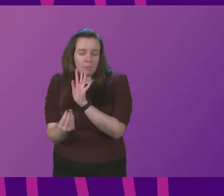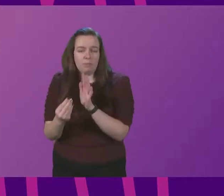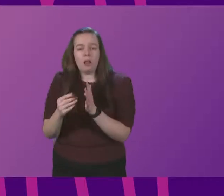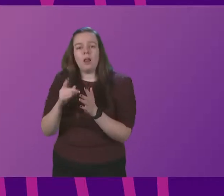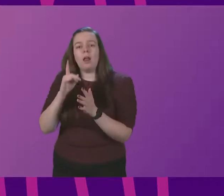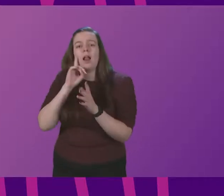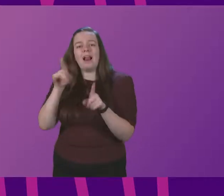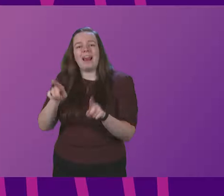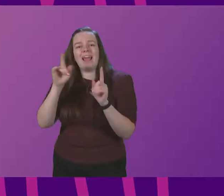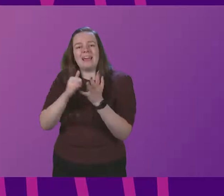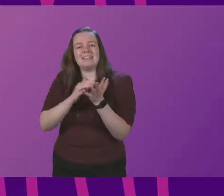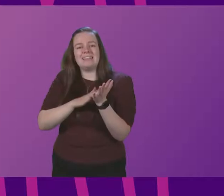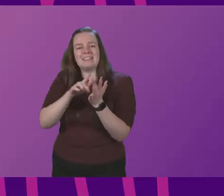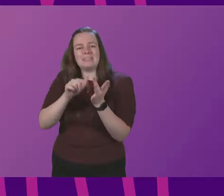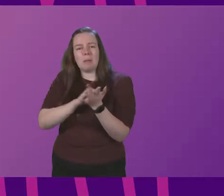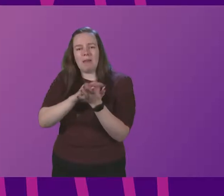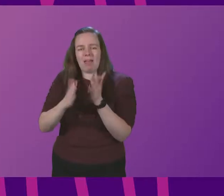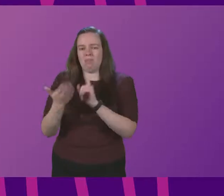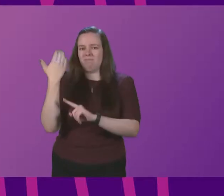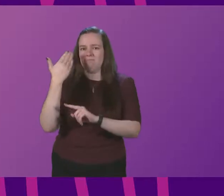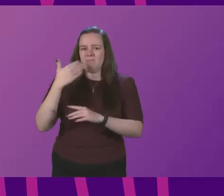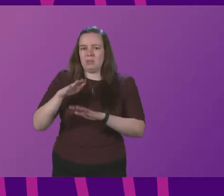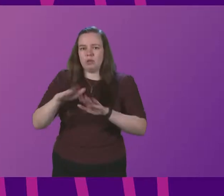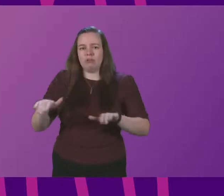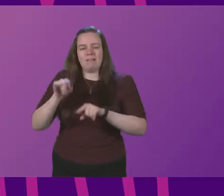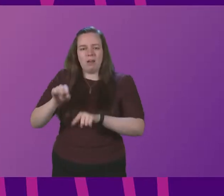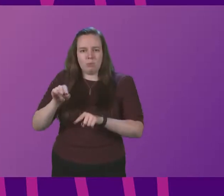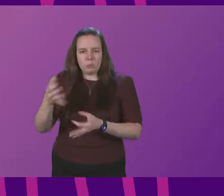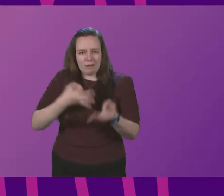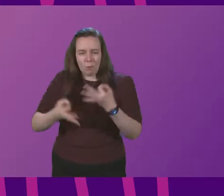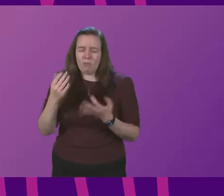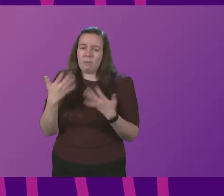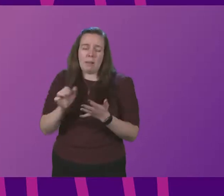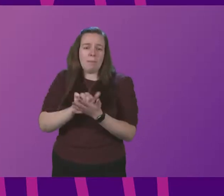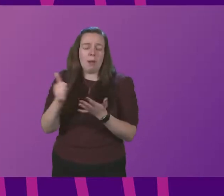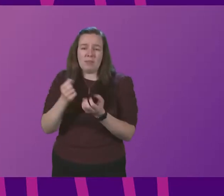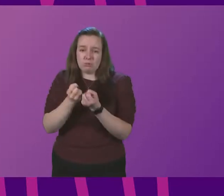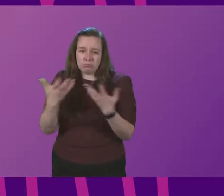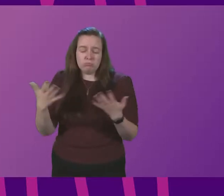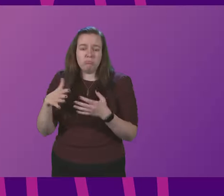In the historical child abuse inquiry, Lady Smith has published a series of case study findings